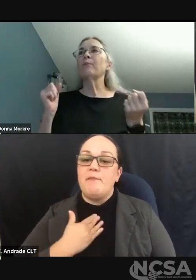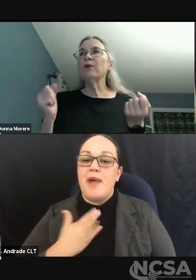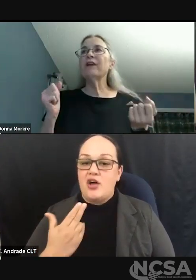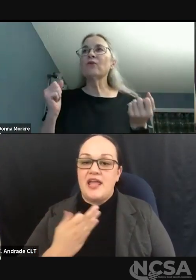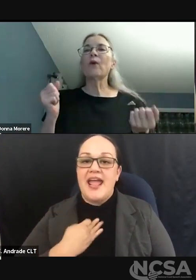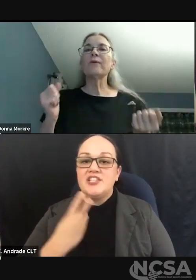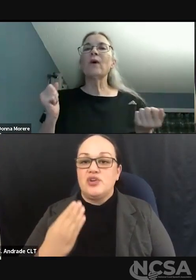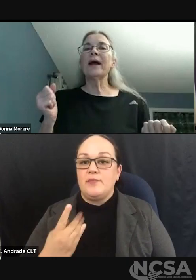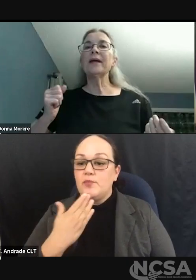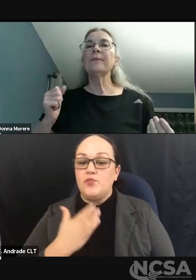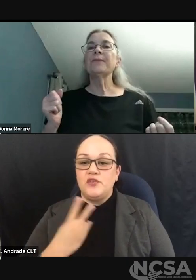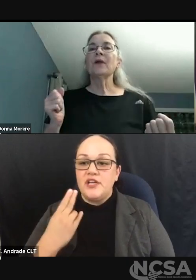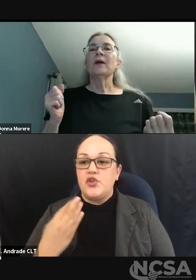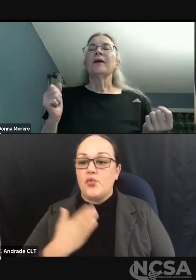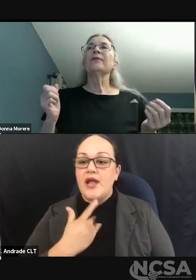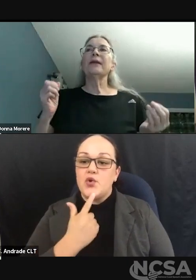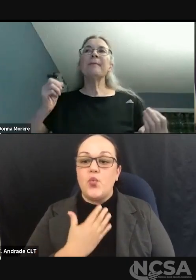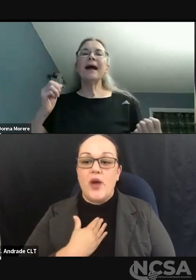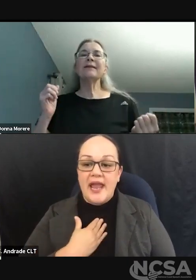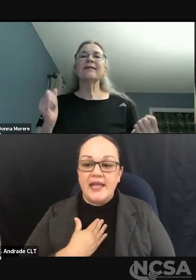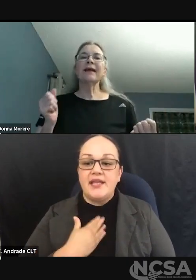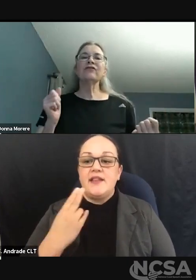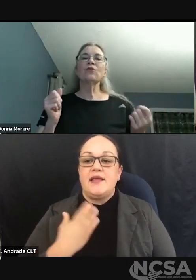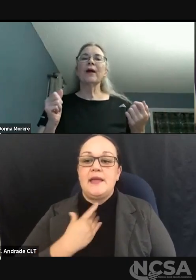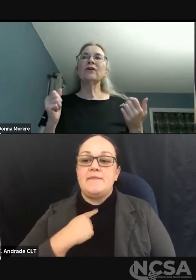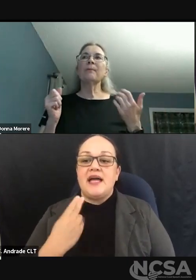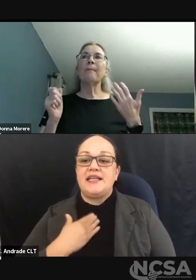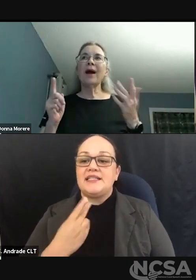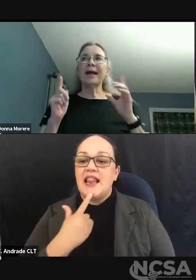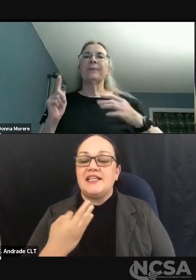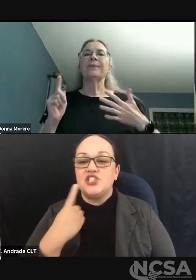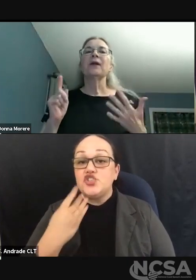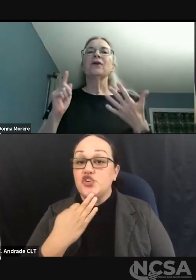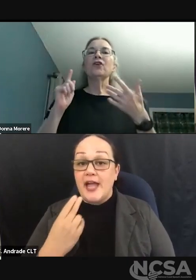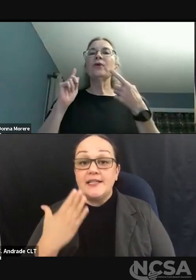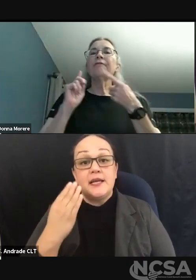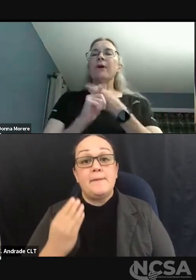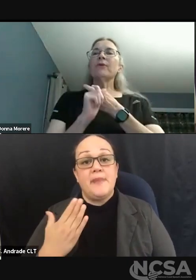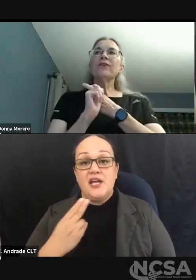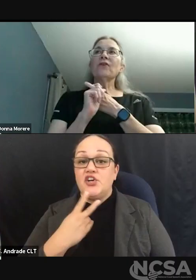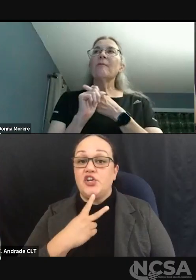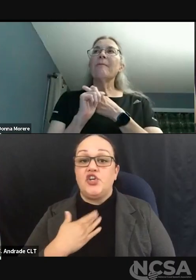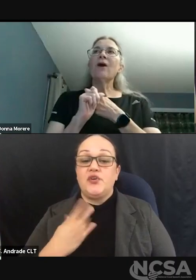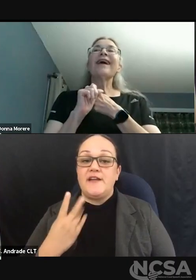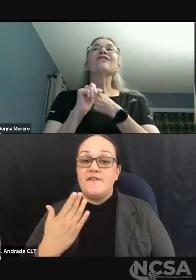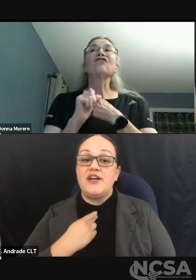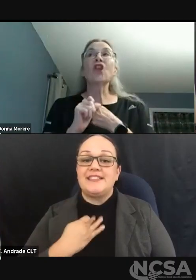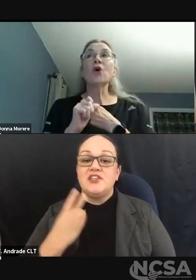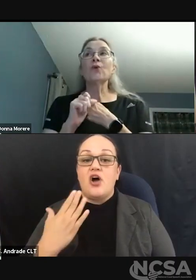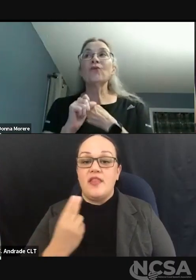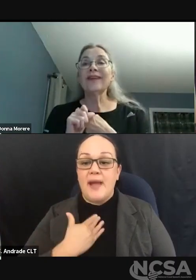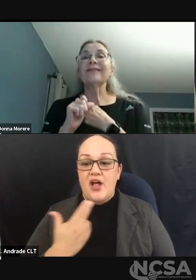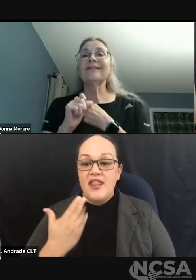moving the right way the impact is less direct but cueing focuses on the mouth and slows things down.